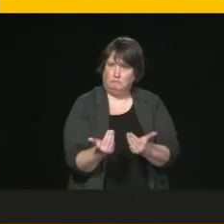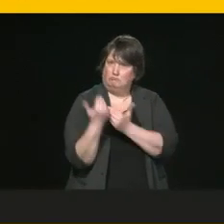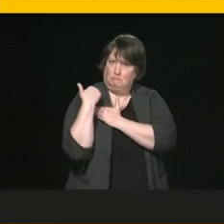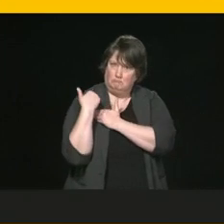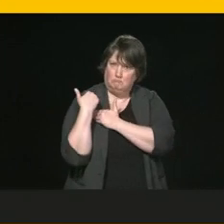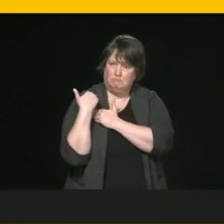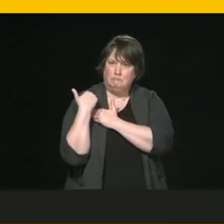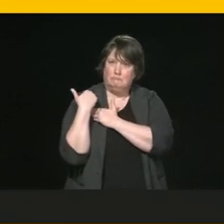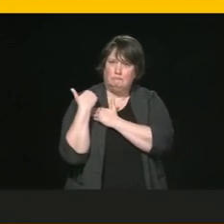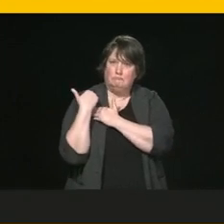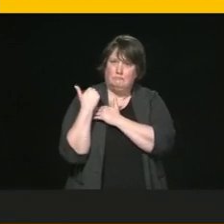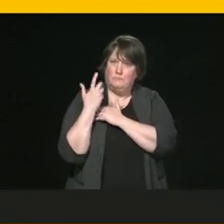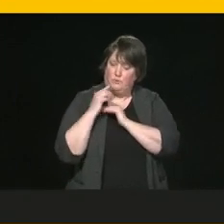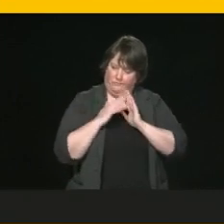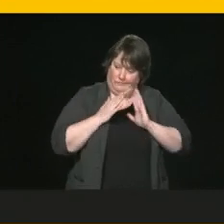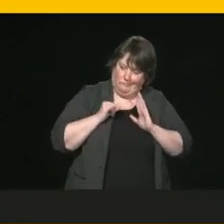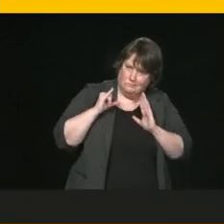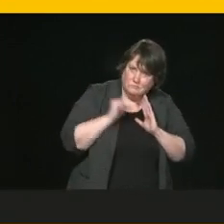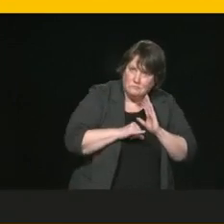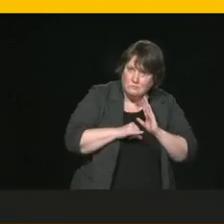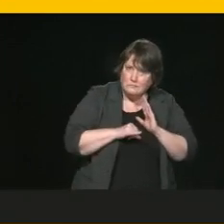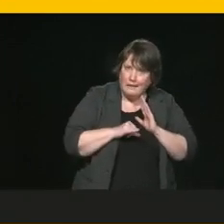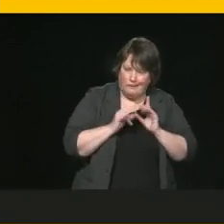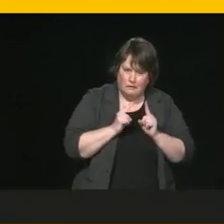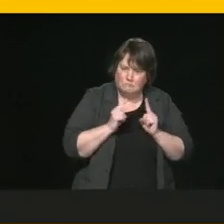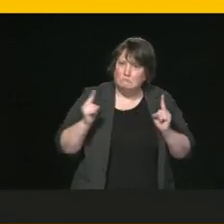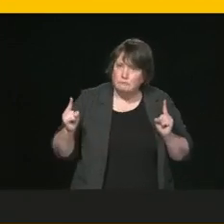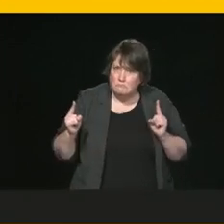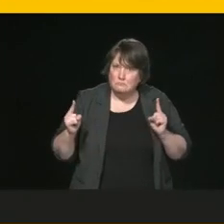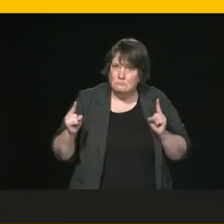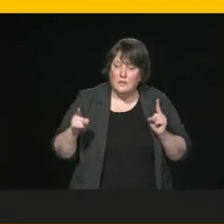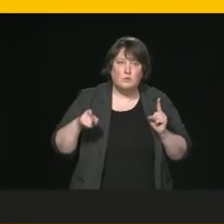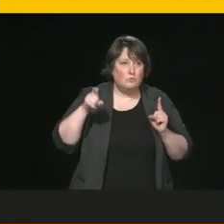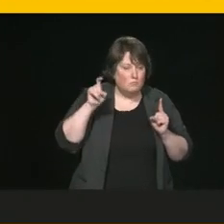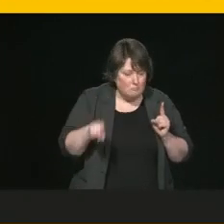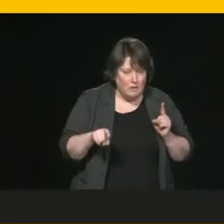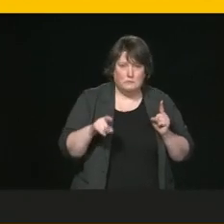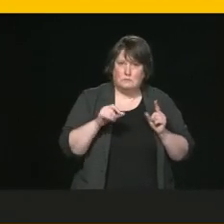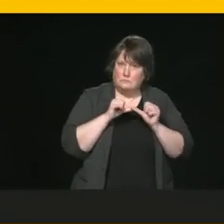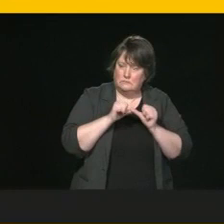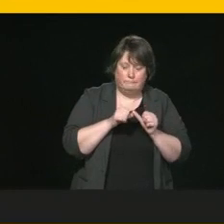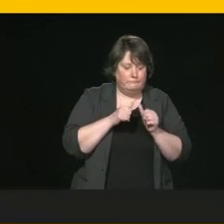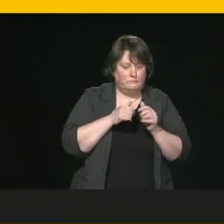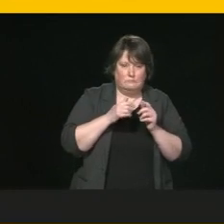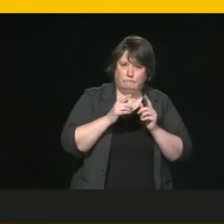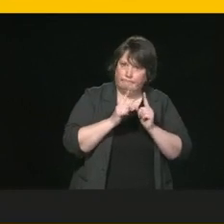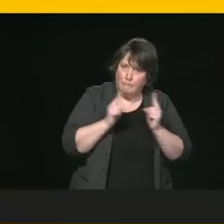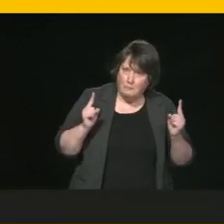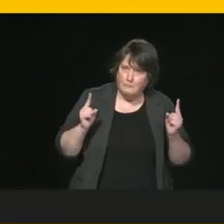GETTING THE MESSAGE THAT WE ALL HAVE TO DO OUR PART TO FIGHT